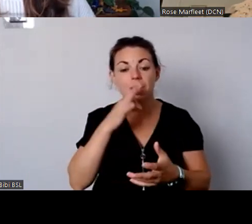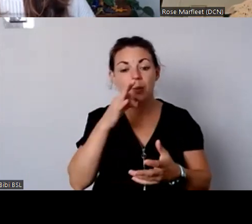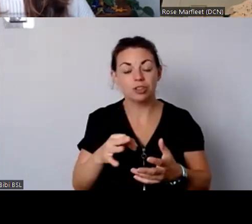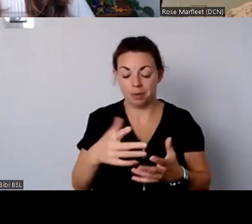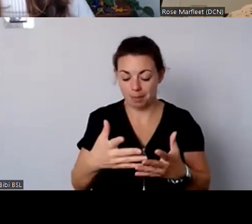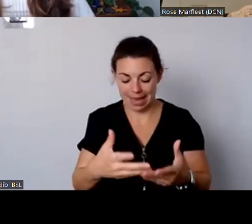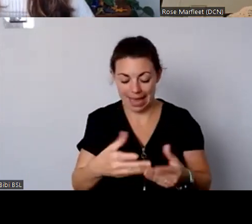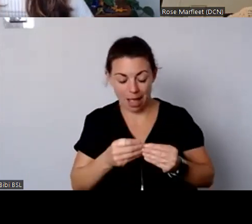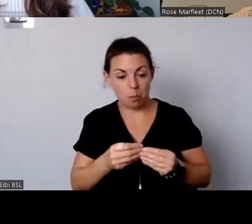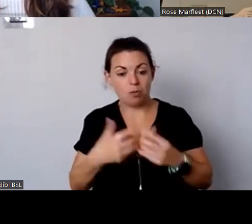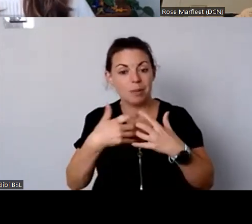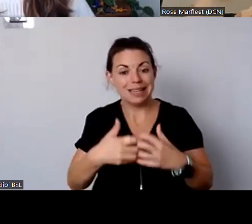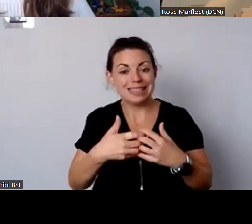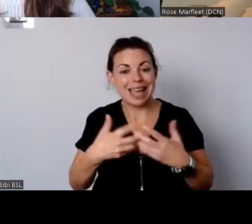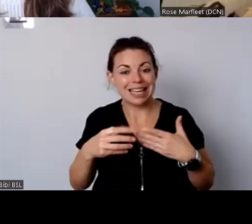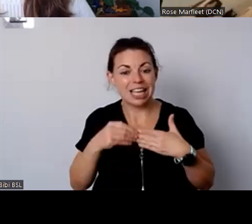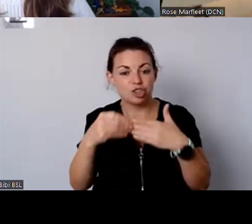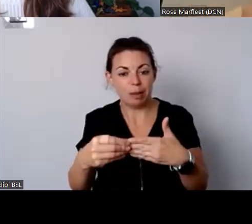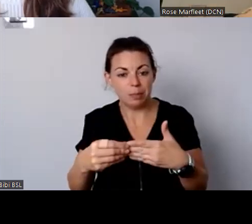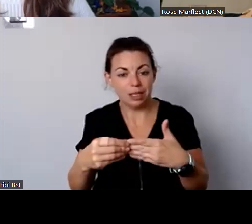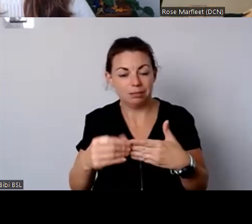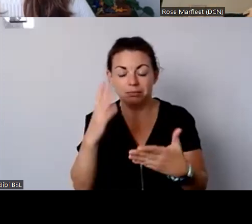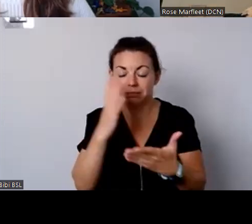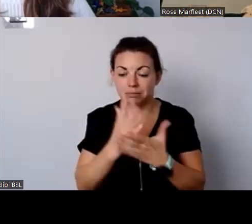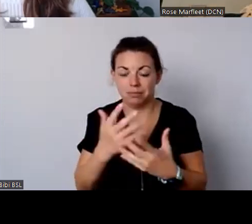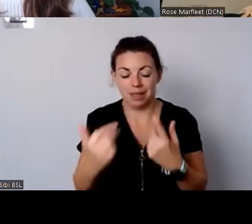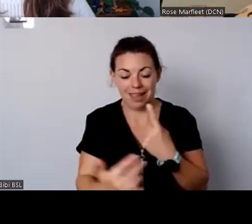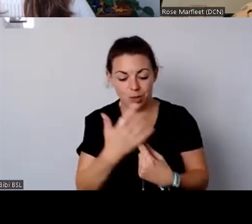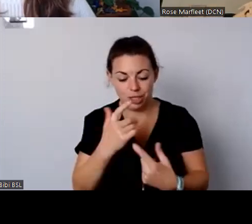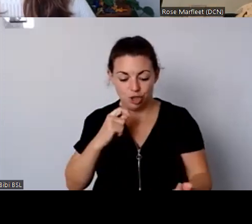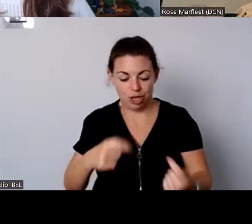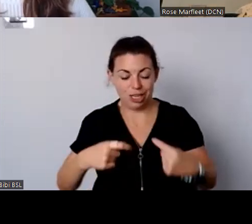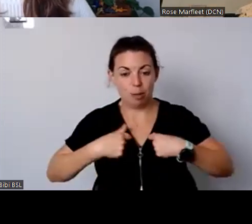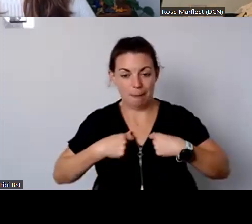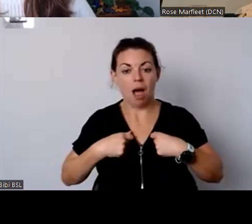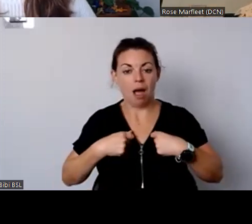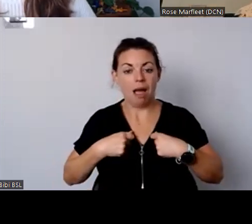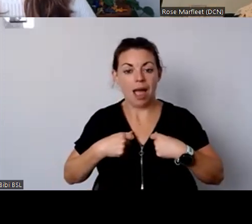my social media strategy. Is it okay to submit that if I have had help from us previously?